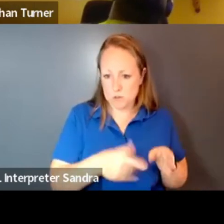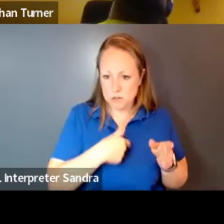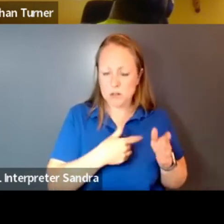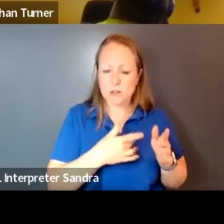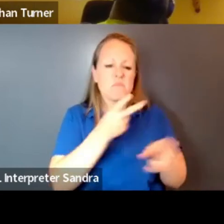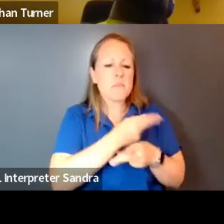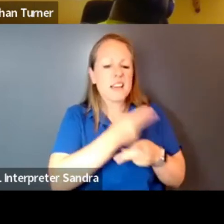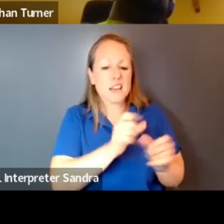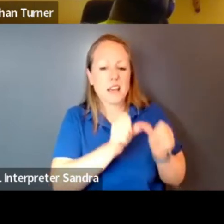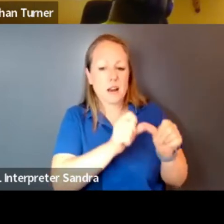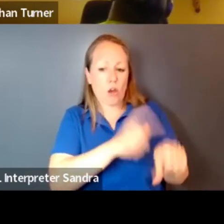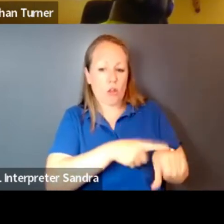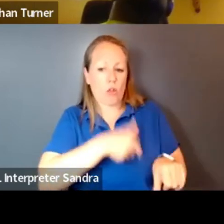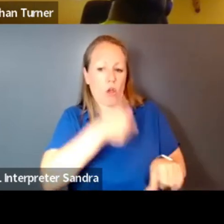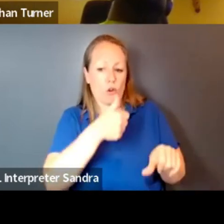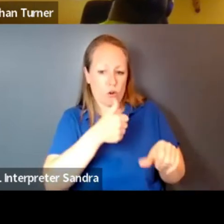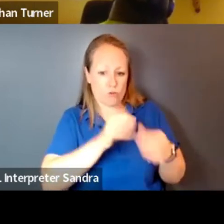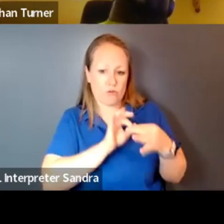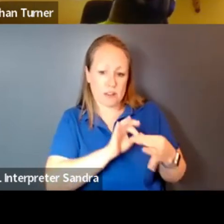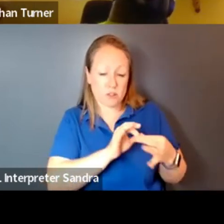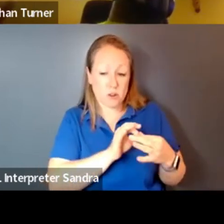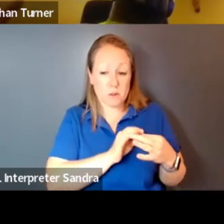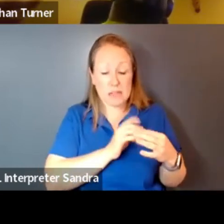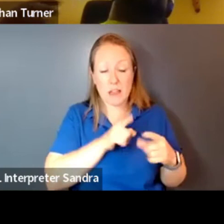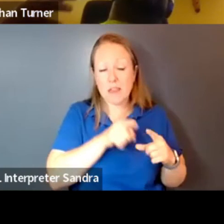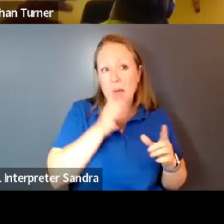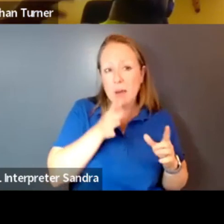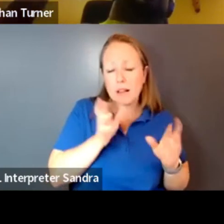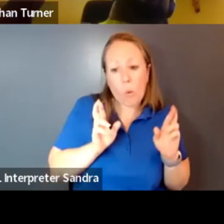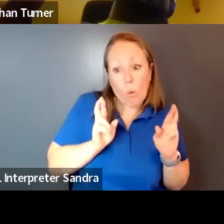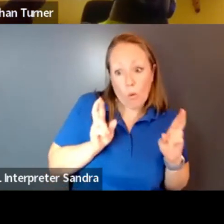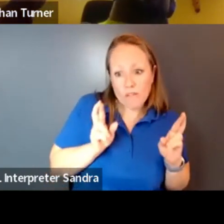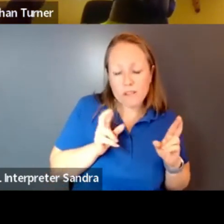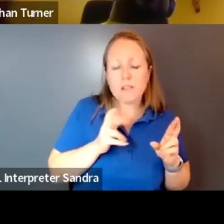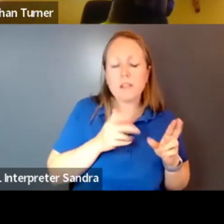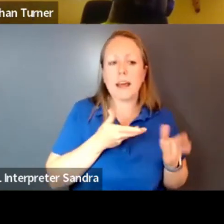going to hopefully, get to know that person a little bit better,